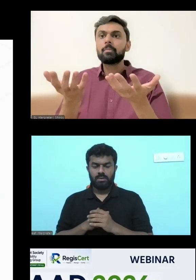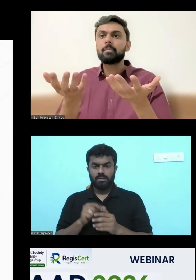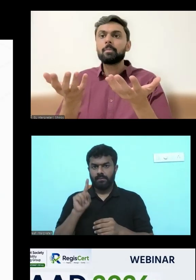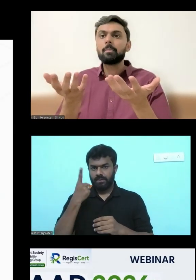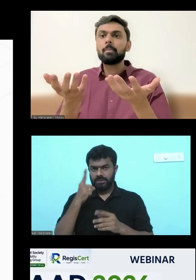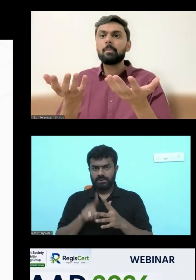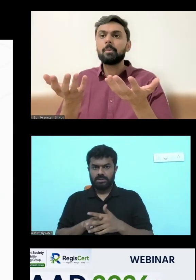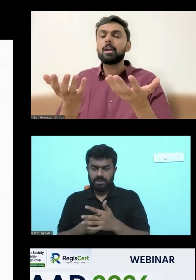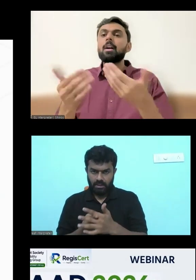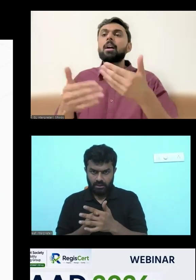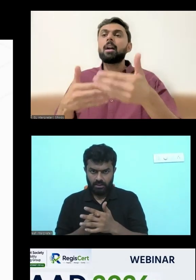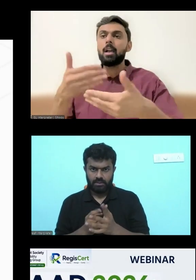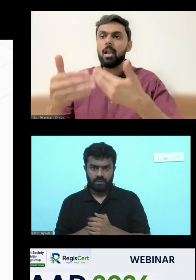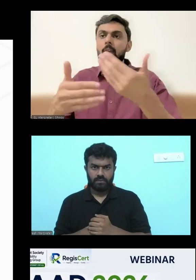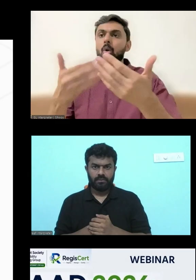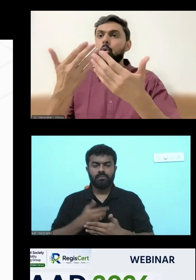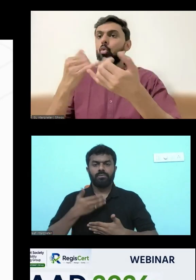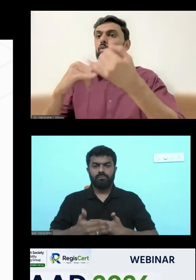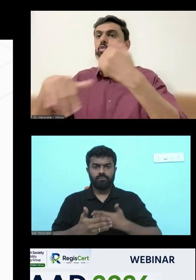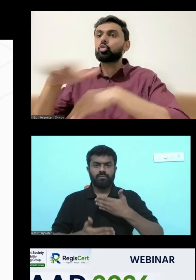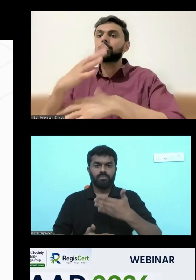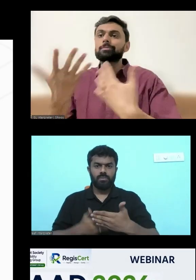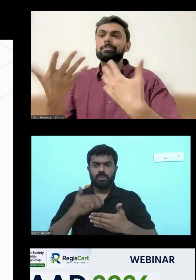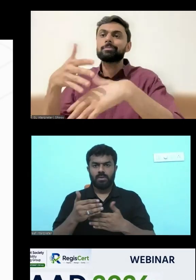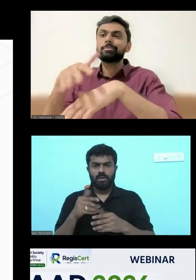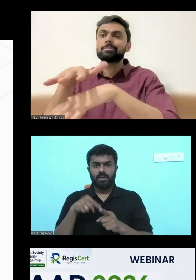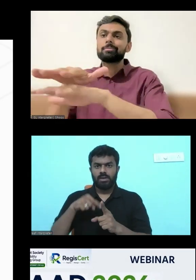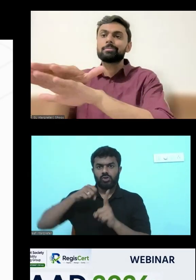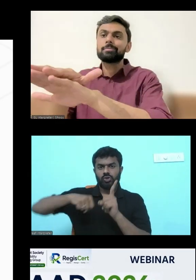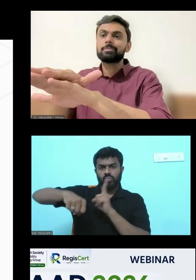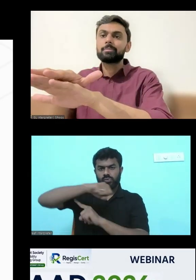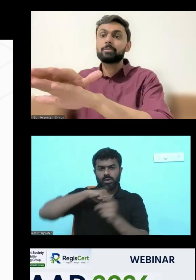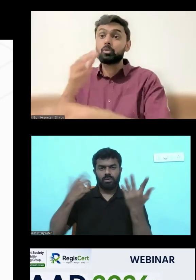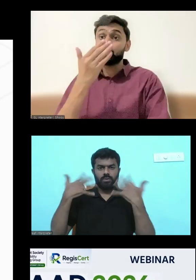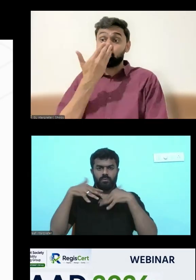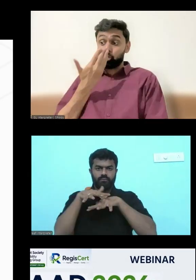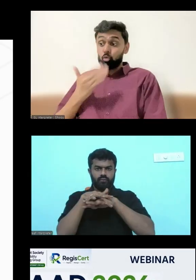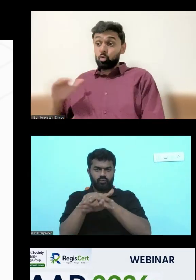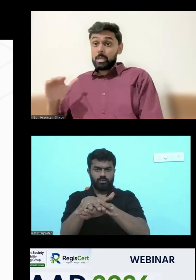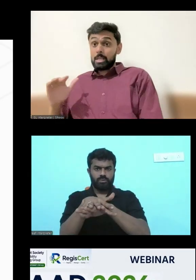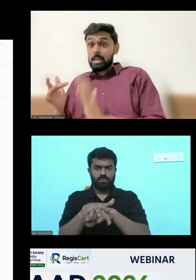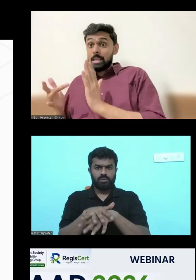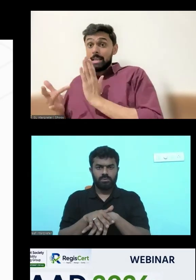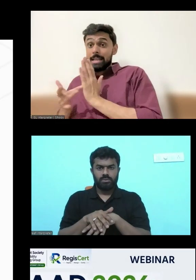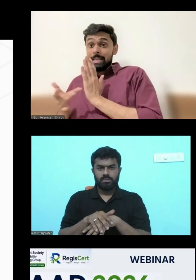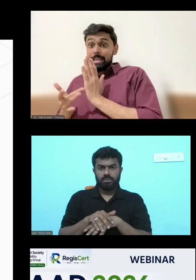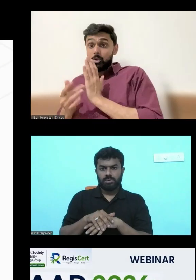Students using assistive technology are more likely to interact with peers, reducing the stigma